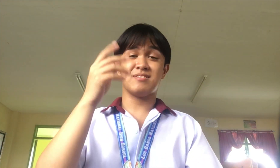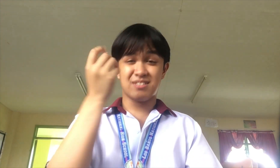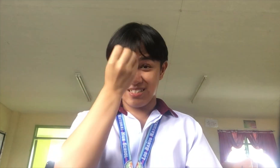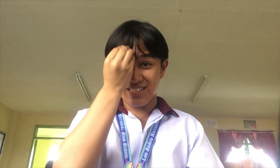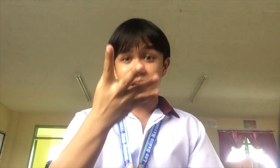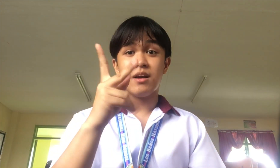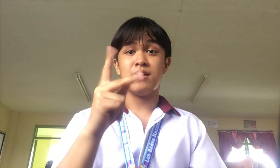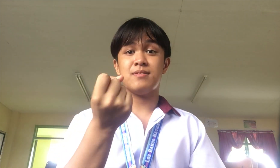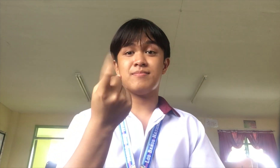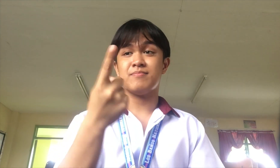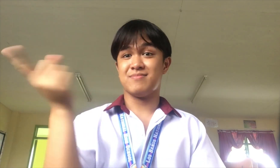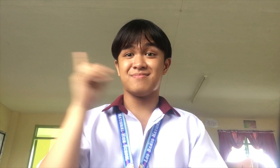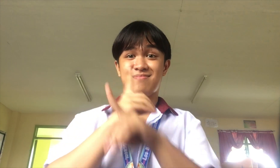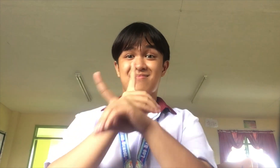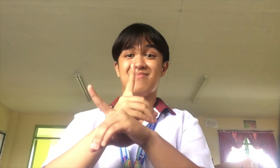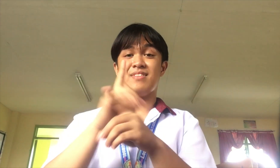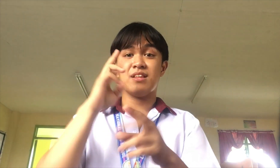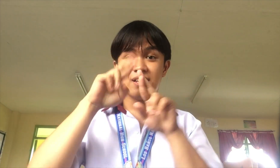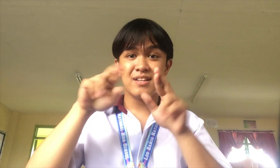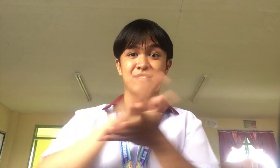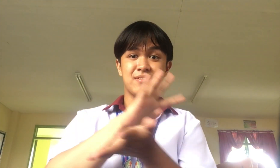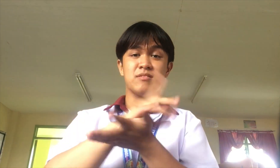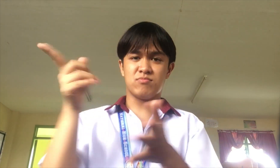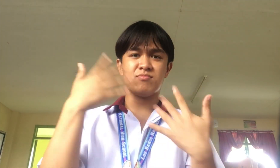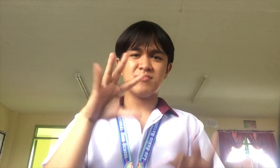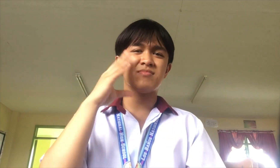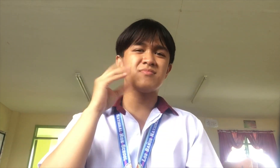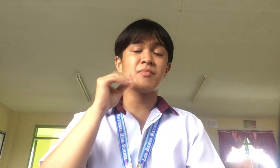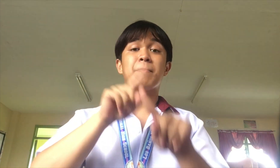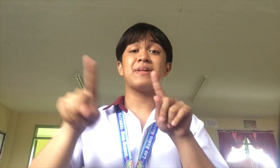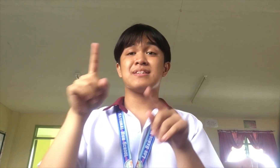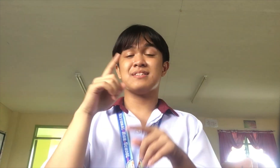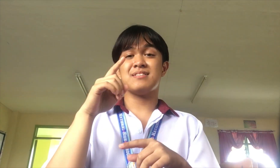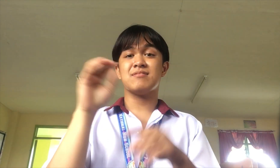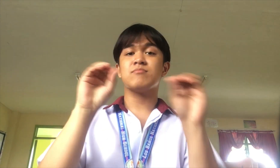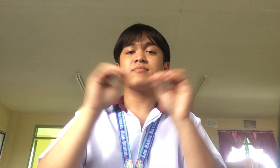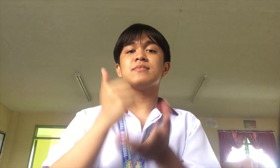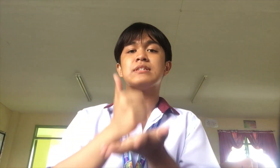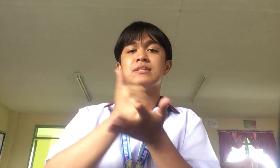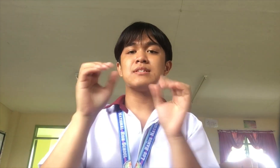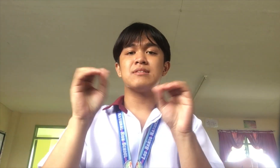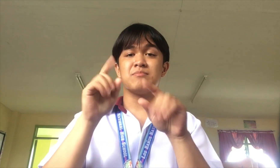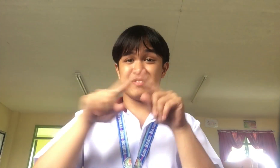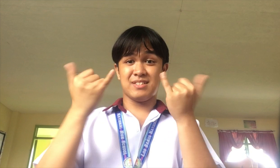But one time when they were in grade K11. There was a defense discussion group in process, they do experienced without the help of deaf students' hands